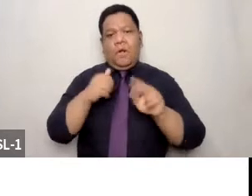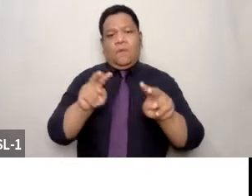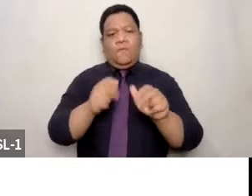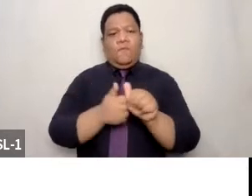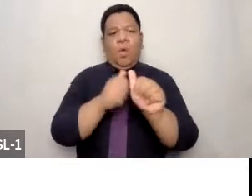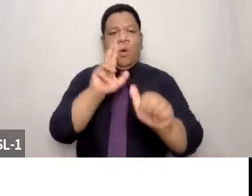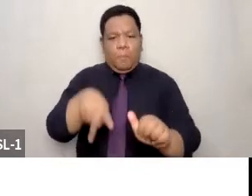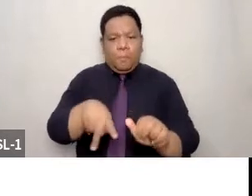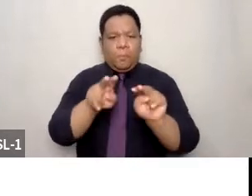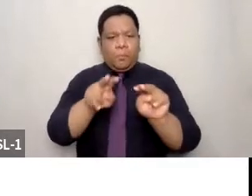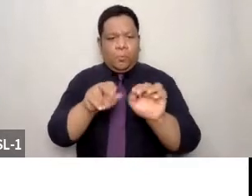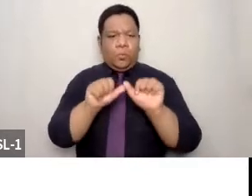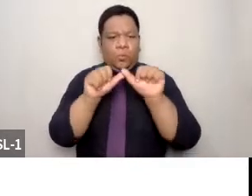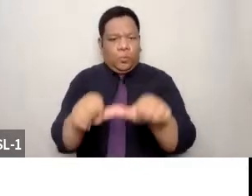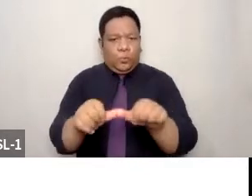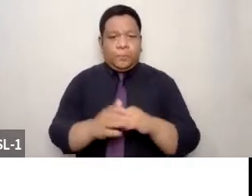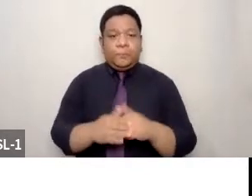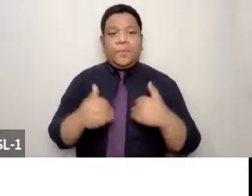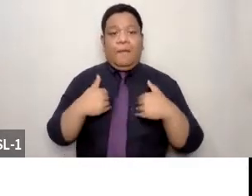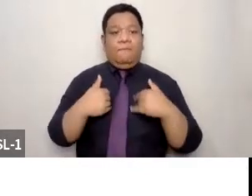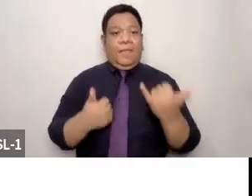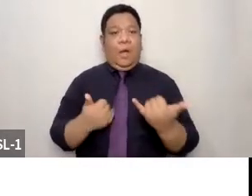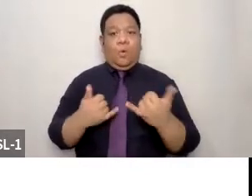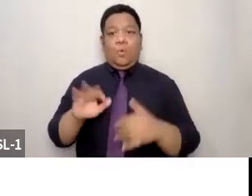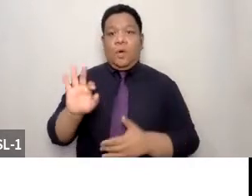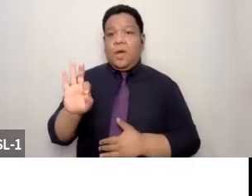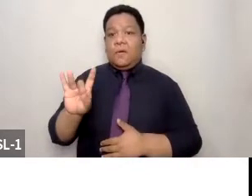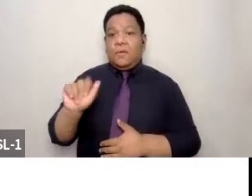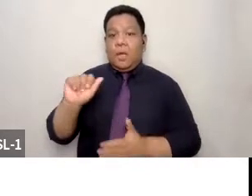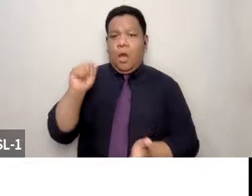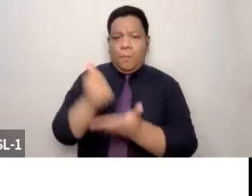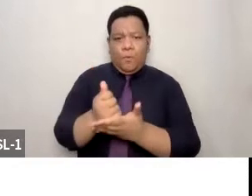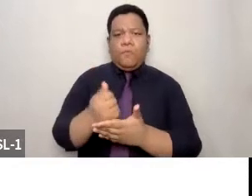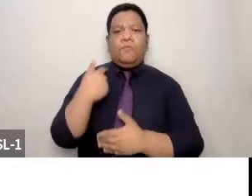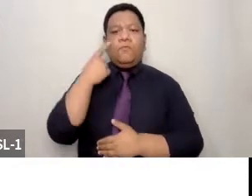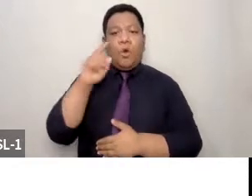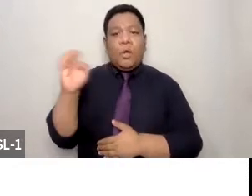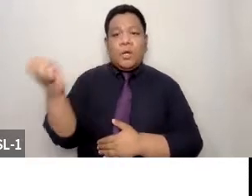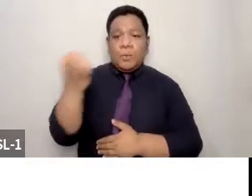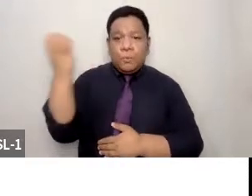We have seven FDA approved EUA emergency use applications.